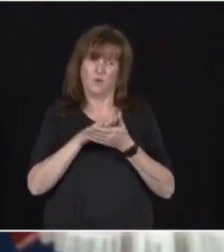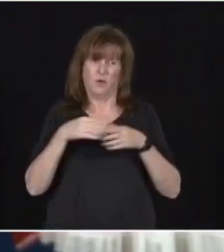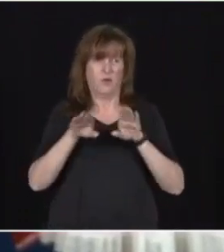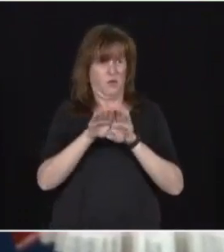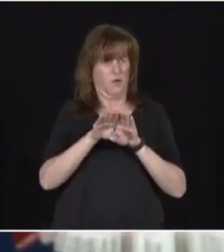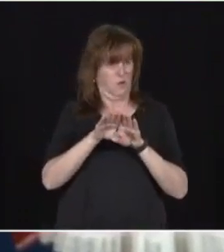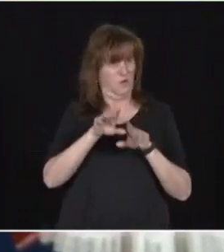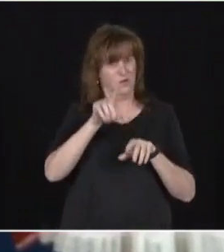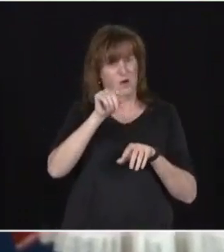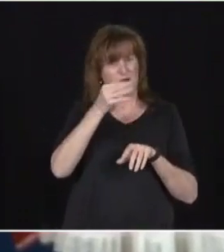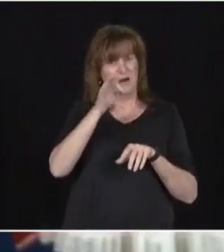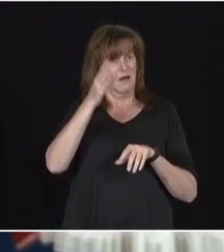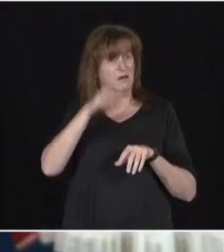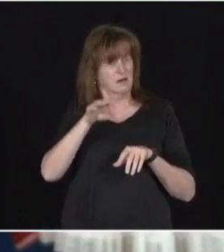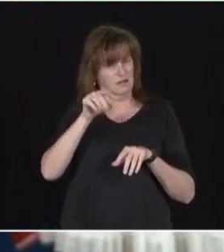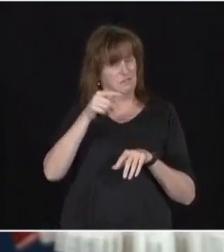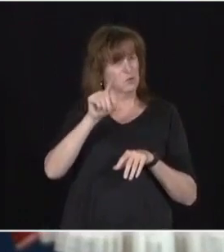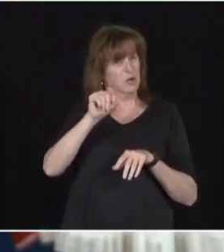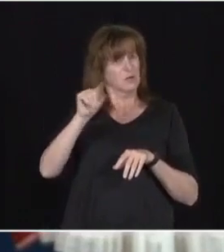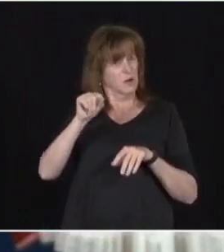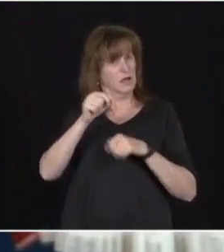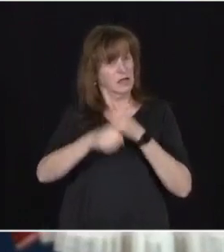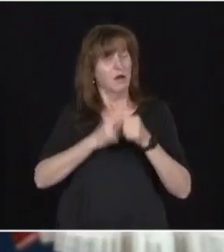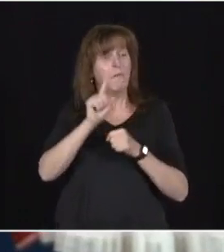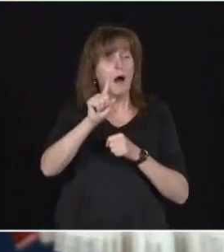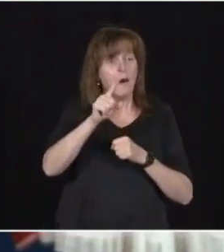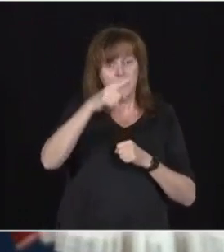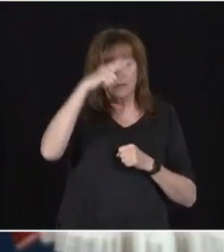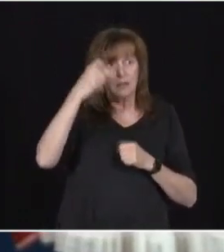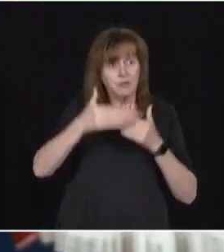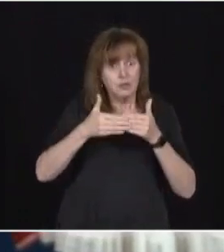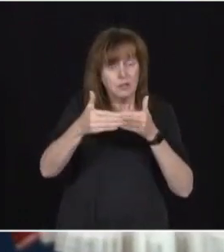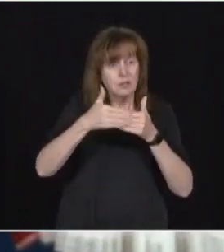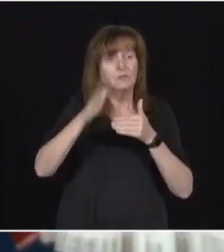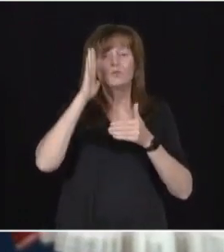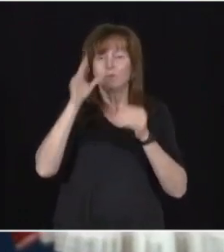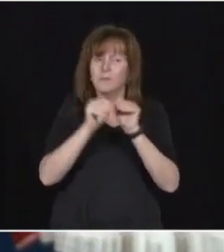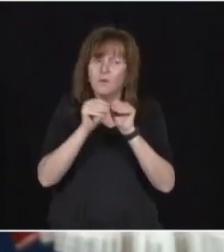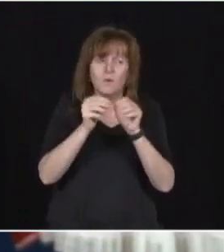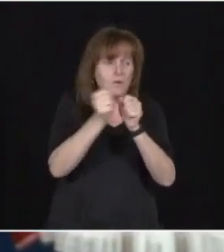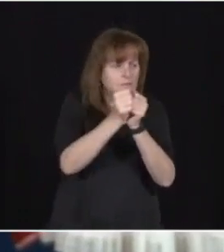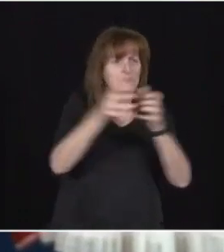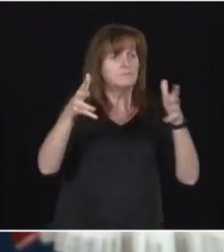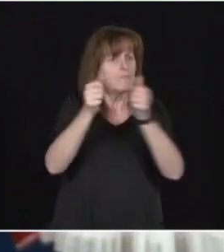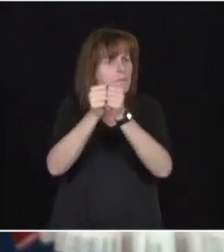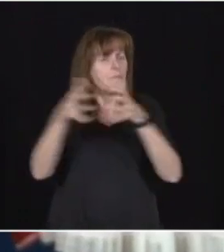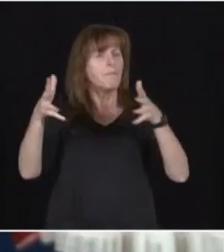Schools will remain closed for the remainder of the school year, more students than ever before will get greater opportunities to learn and learn